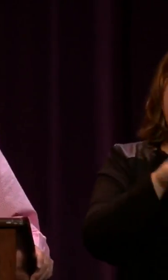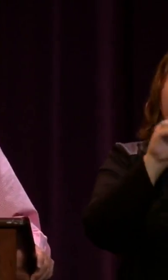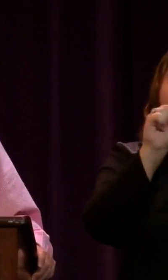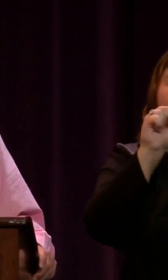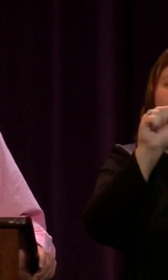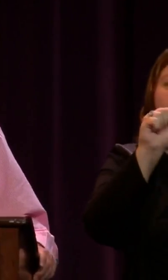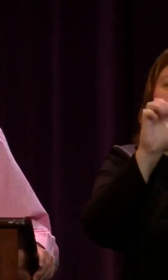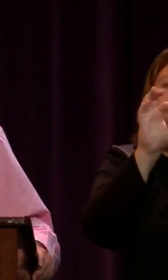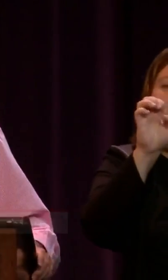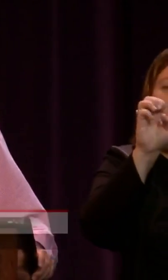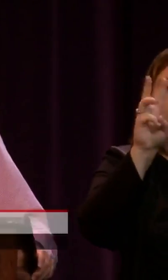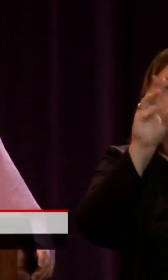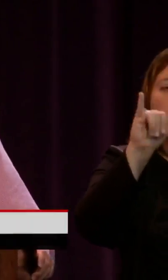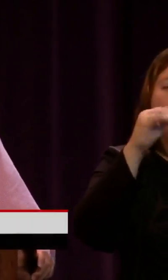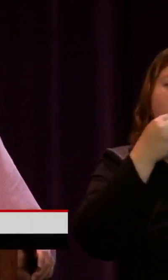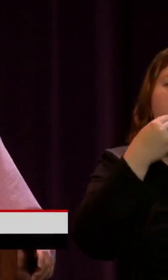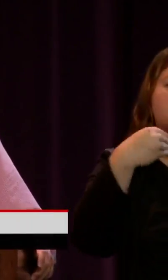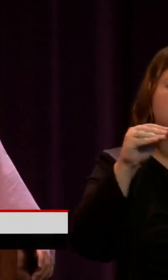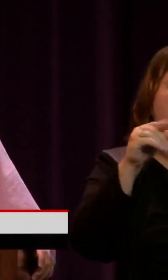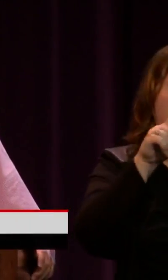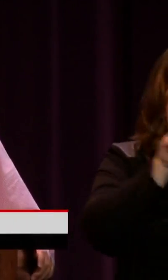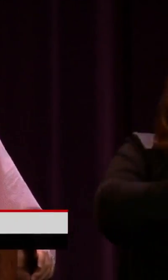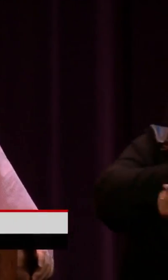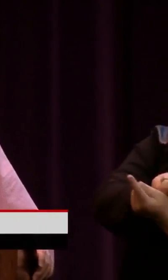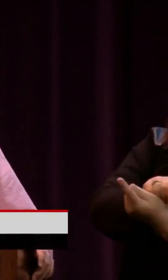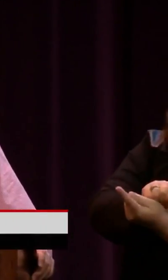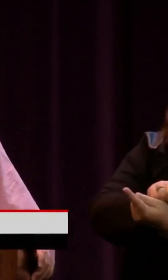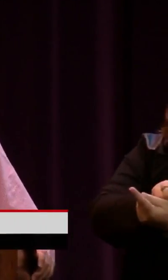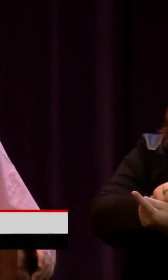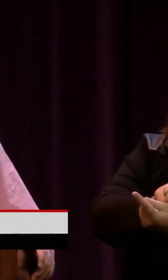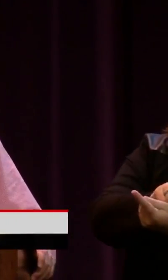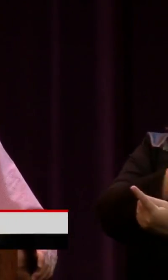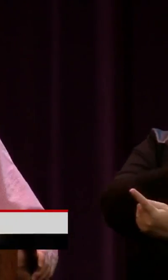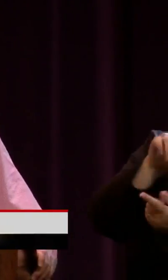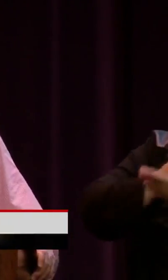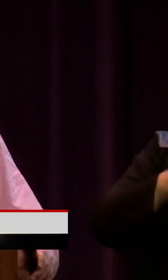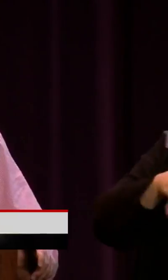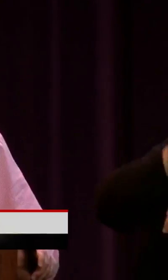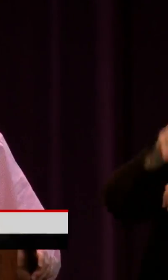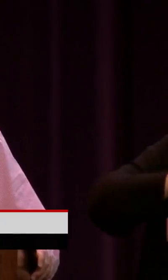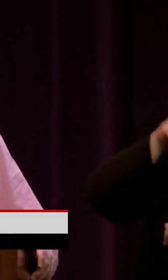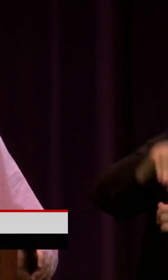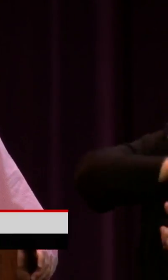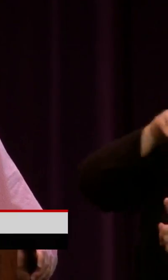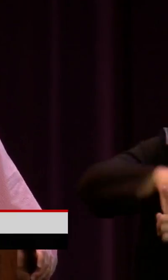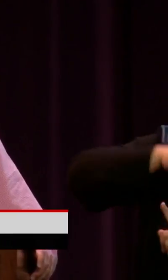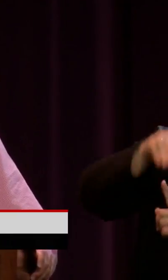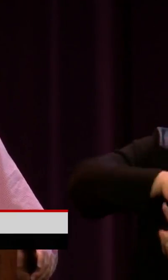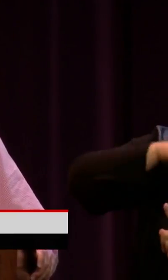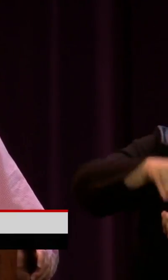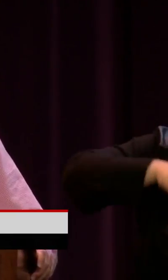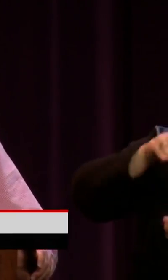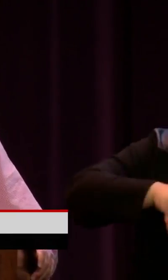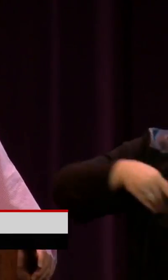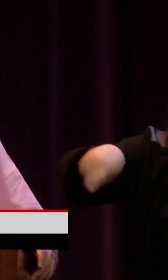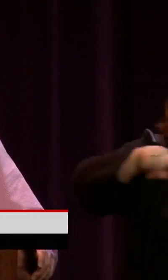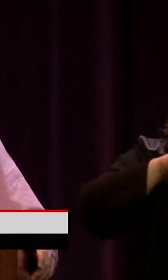YOU GO UP TO THEM AND YOU TELL THEM -- YOU MAKE A NUISANCE. YOU BECOME A PEST TO THEM.